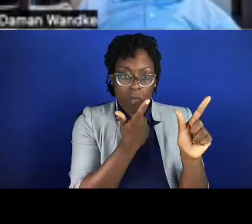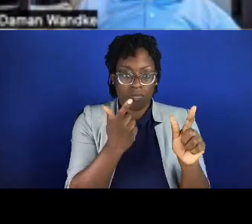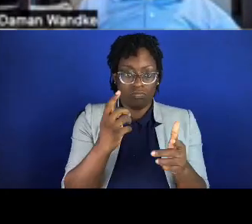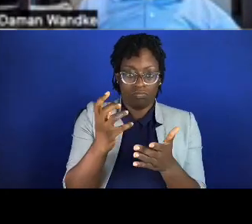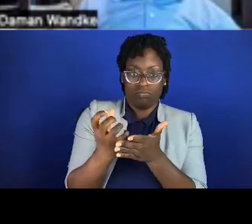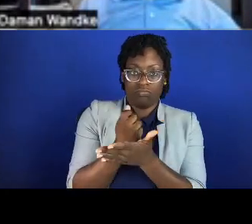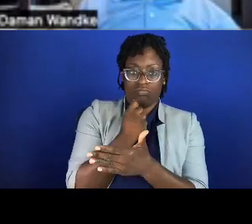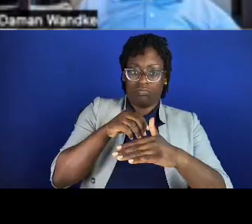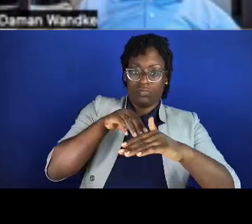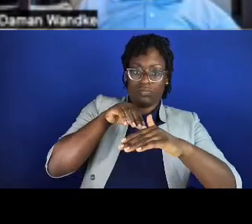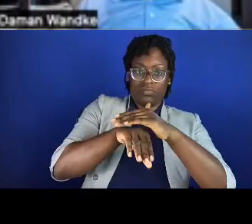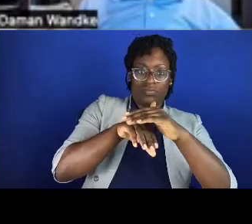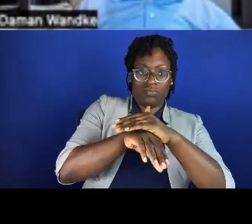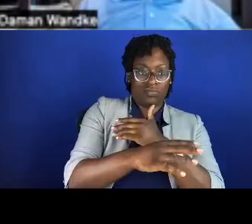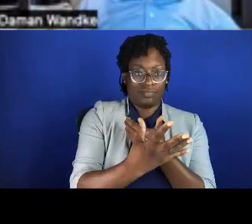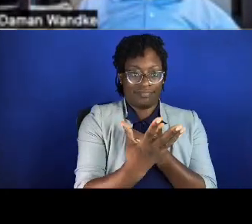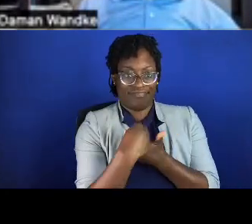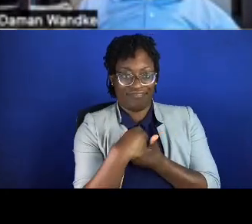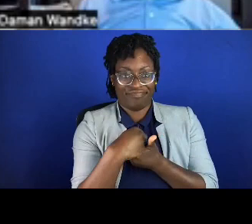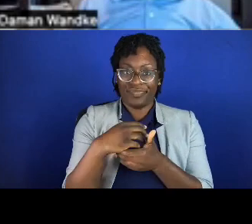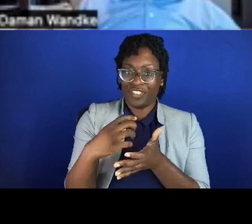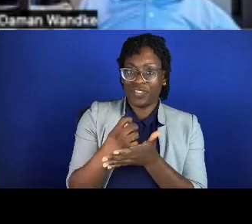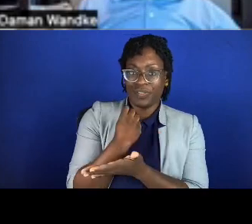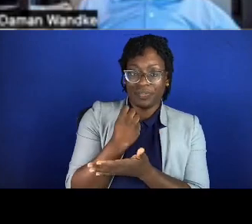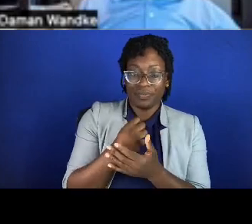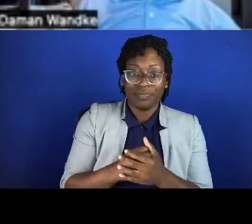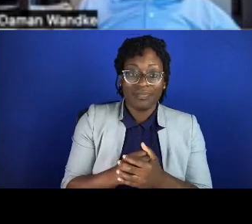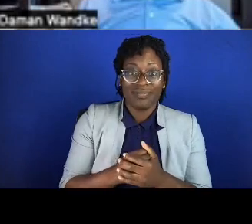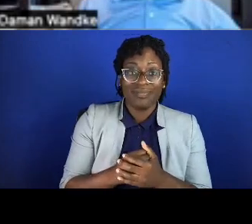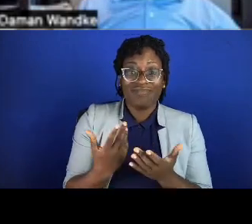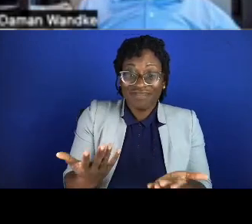for all. Thank you, Daman and Victor, for being here